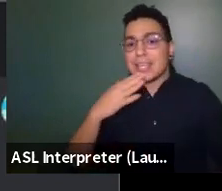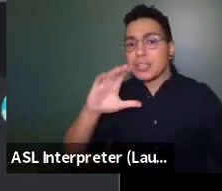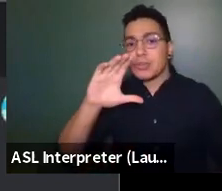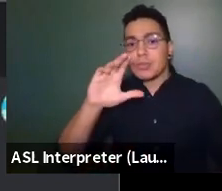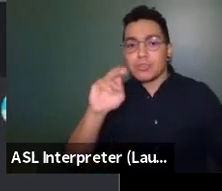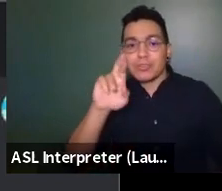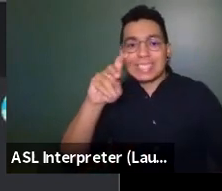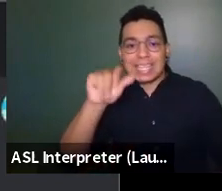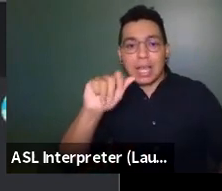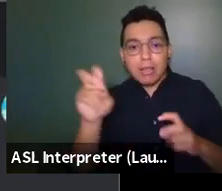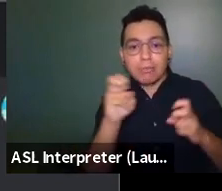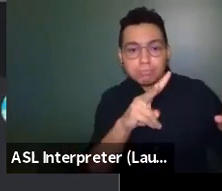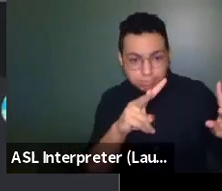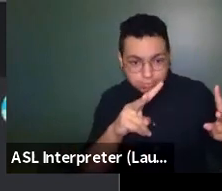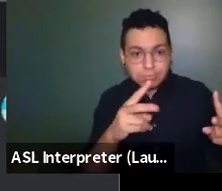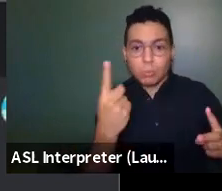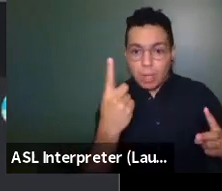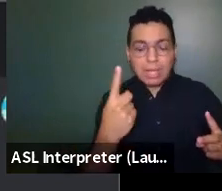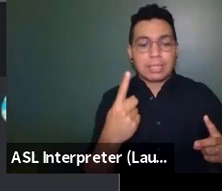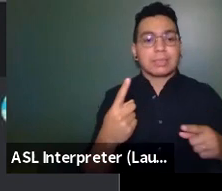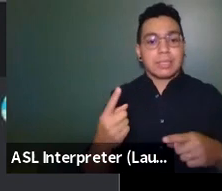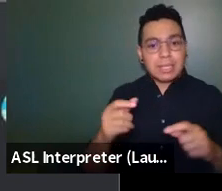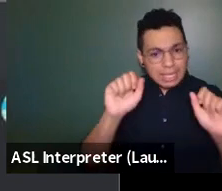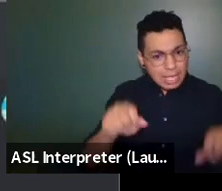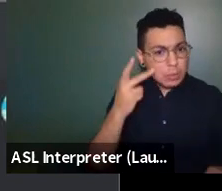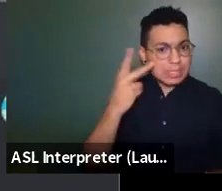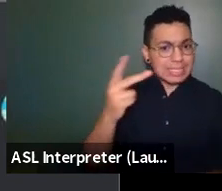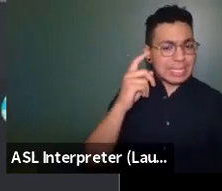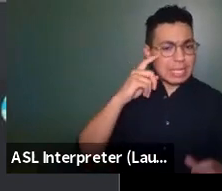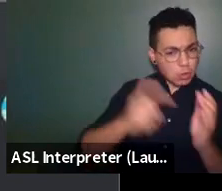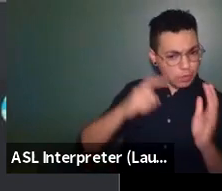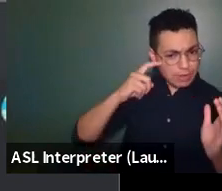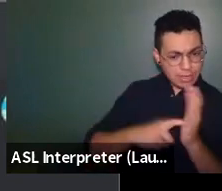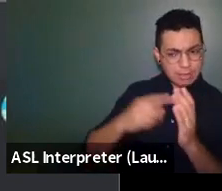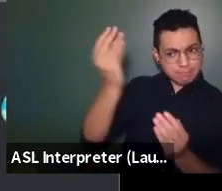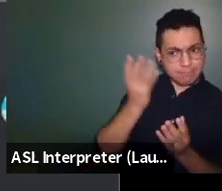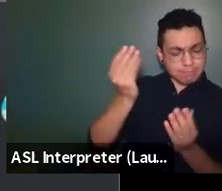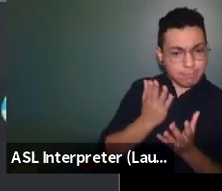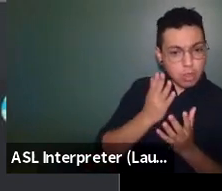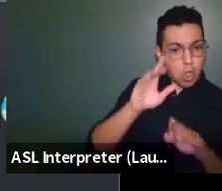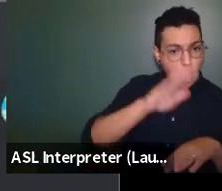ESD 101 - Jeff Crawford: The question is "Is there a way to see notifications on the computer version like there are on the phone version?"